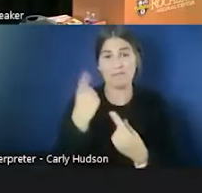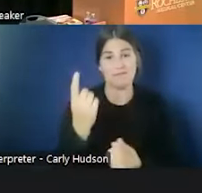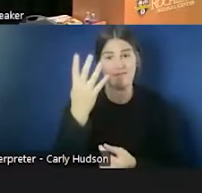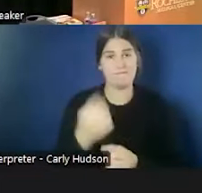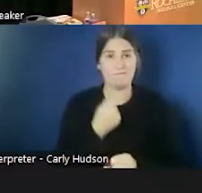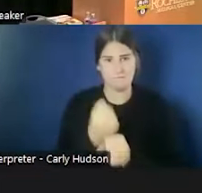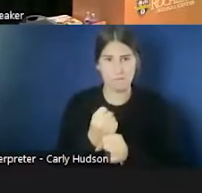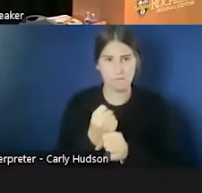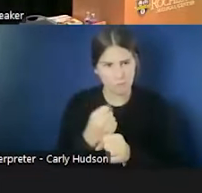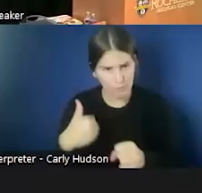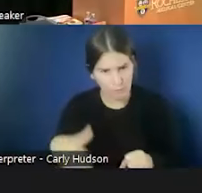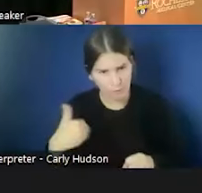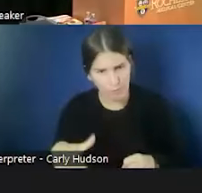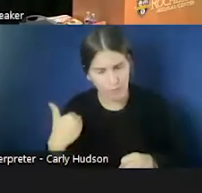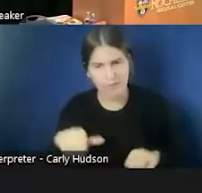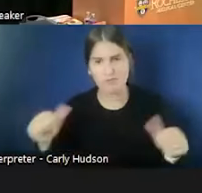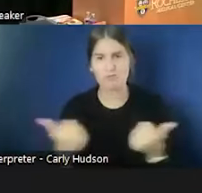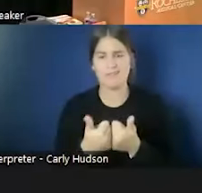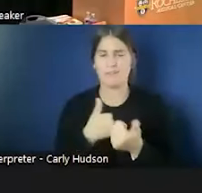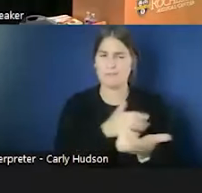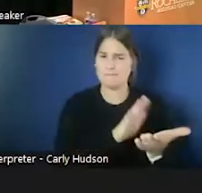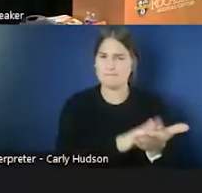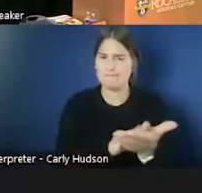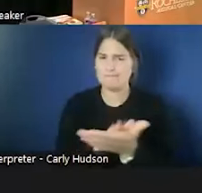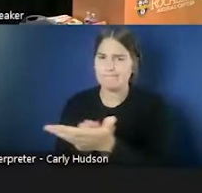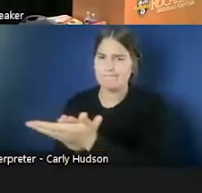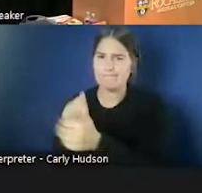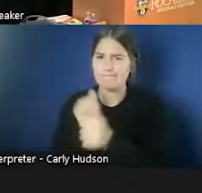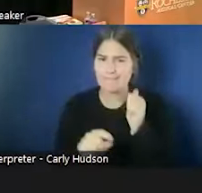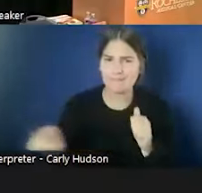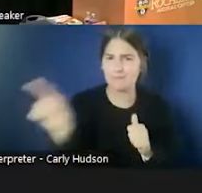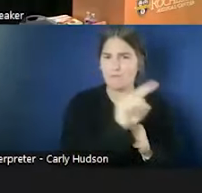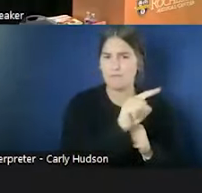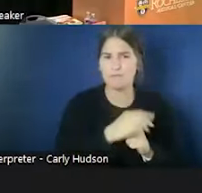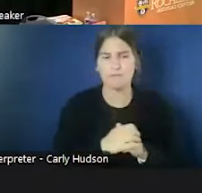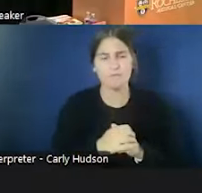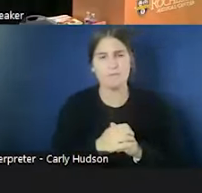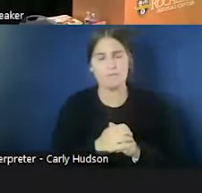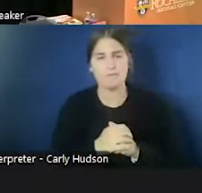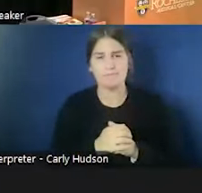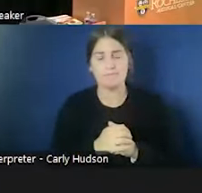very challenging so I applaud and I commend each and every one of you for helping us get through